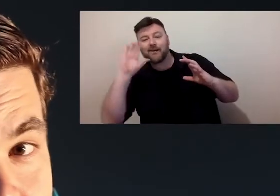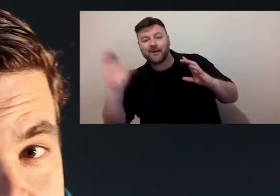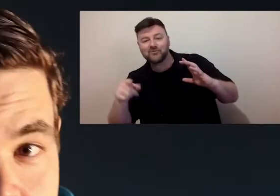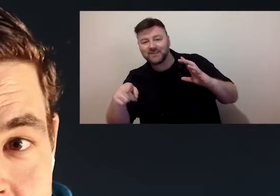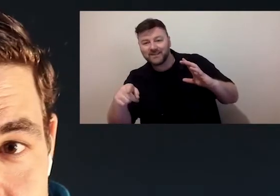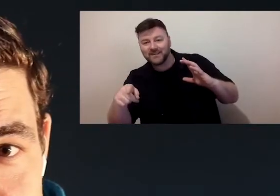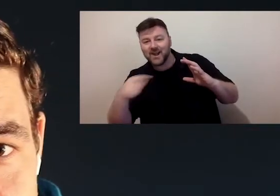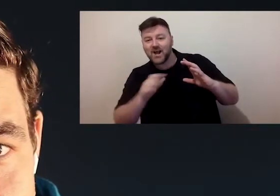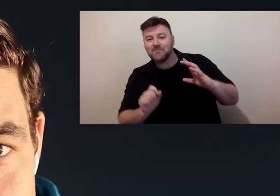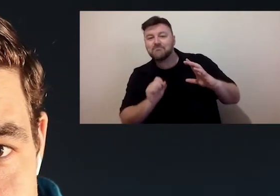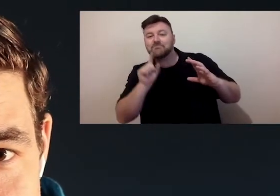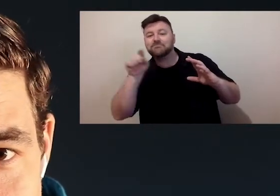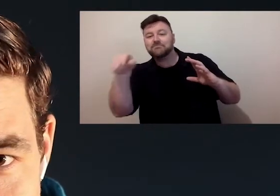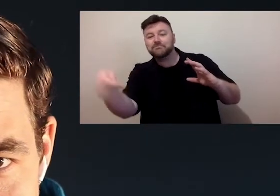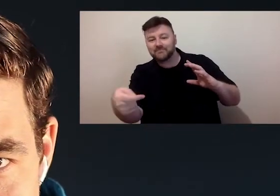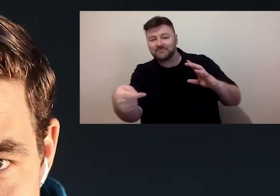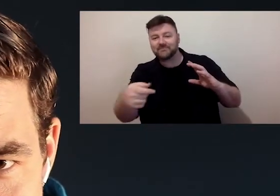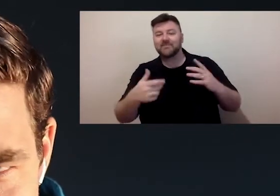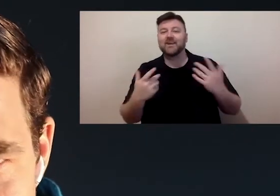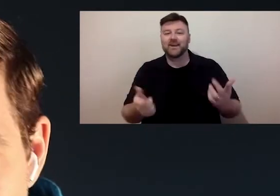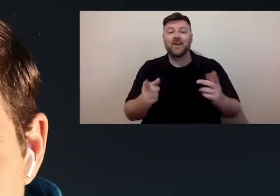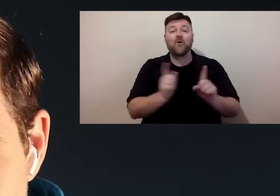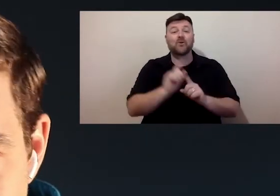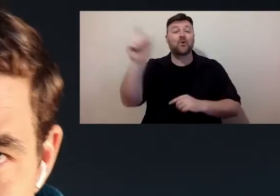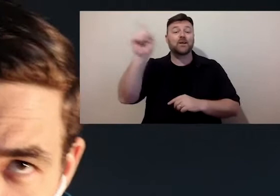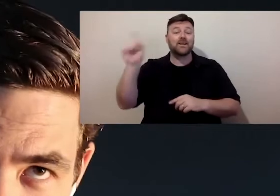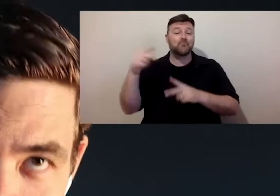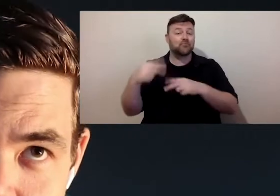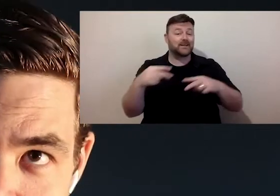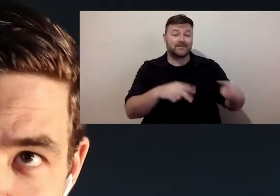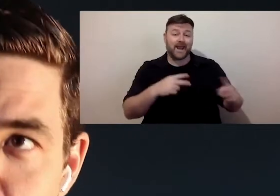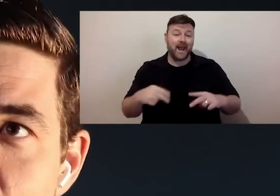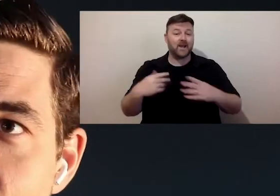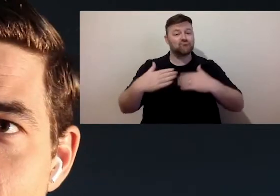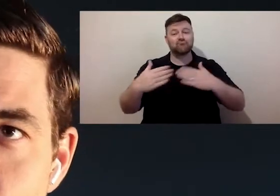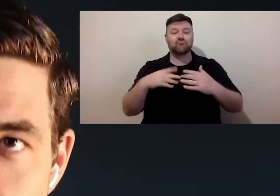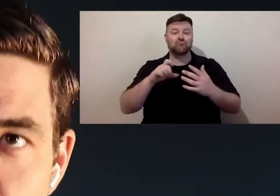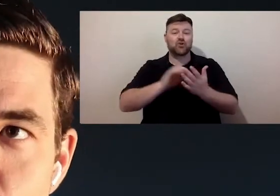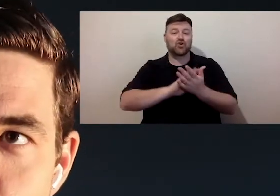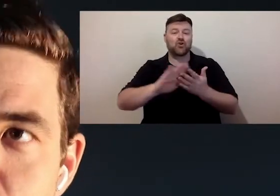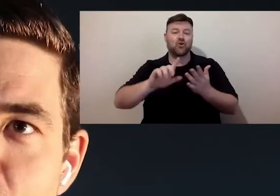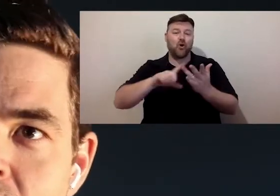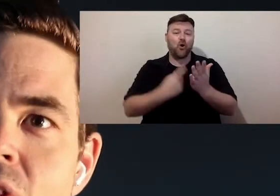And there's contemporary dance choreography - I'm not going to say that I can, but I work towards being